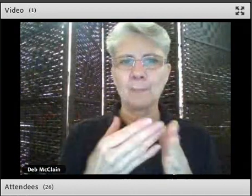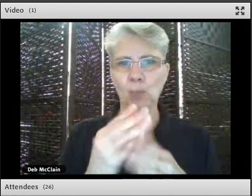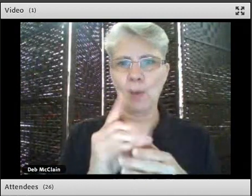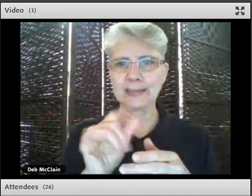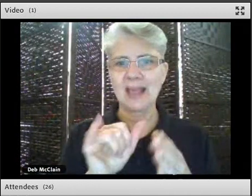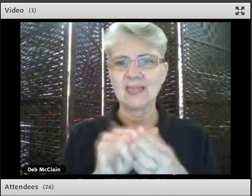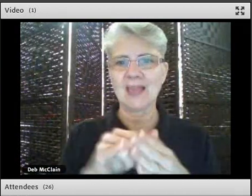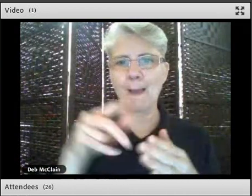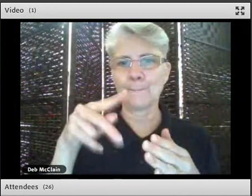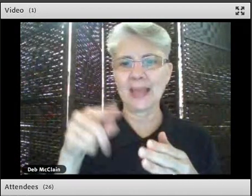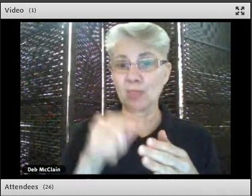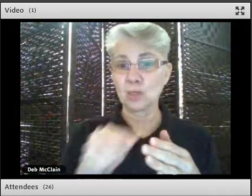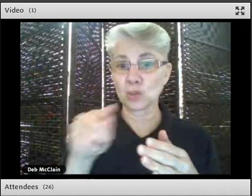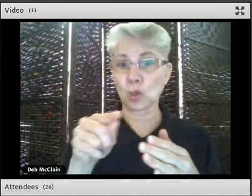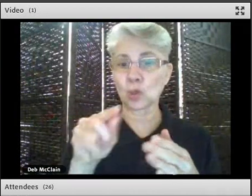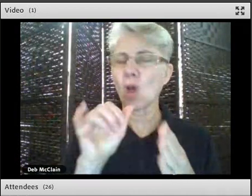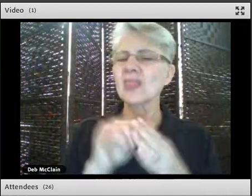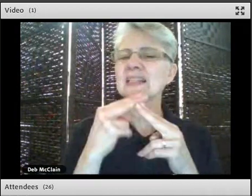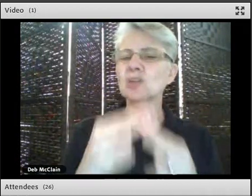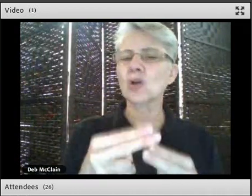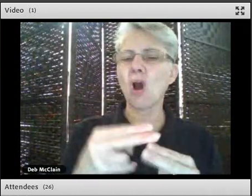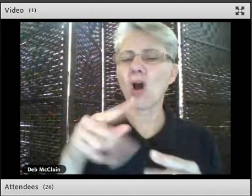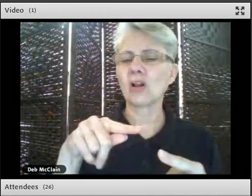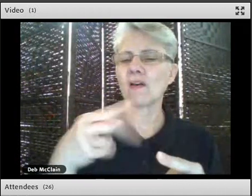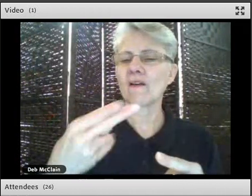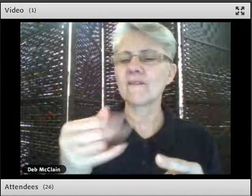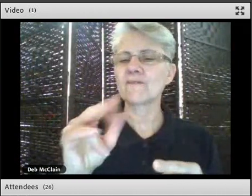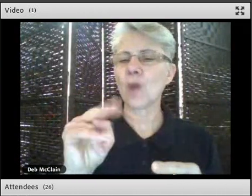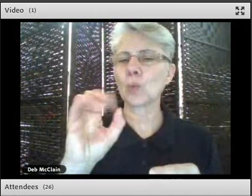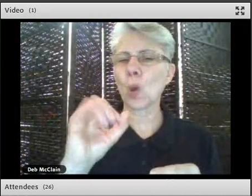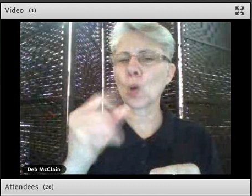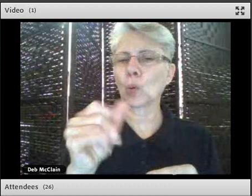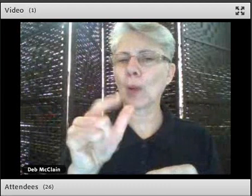and it is the copyright date of the recorded sound.